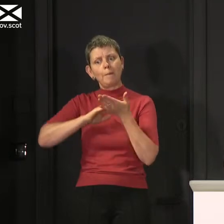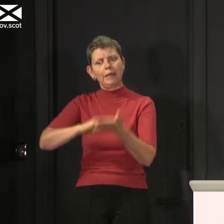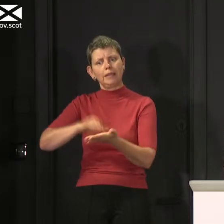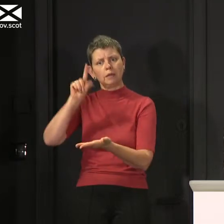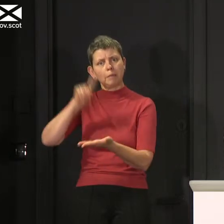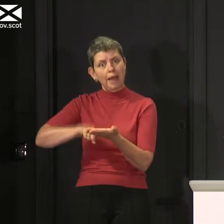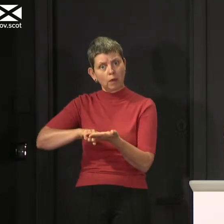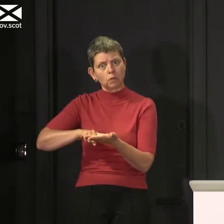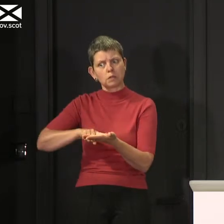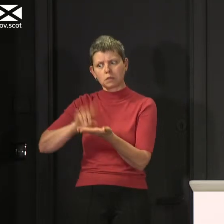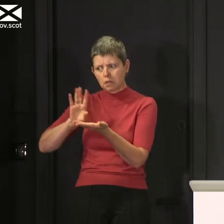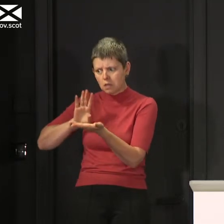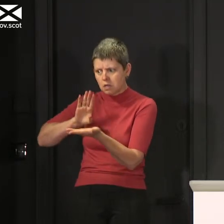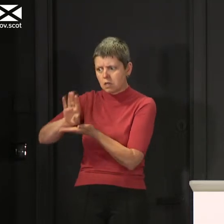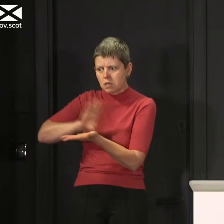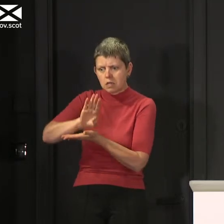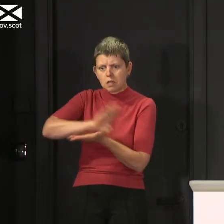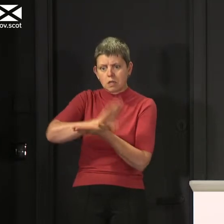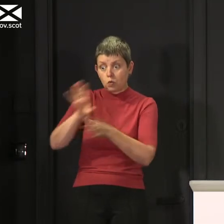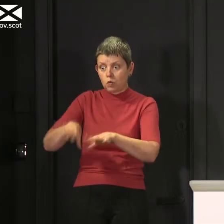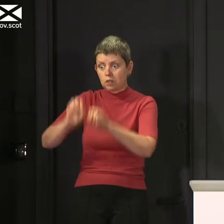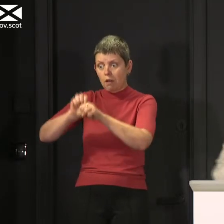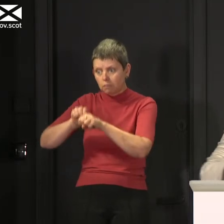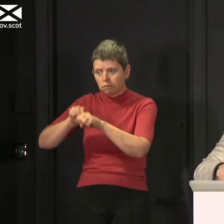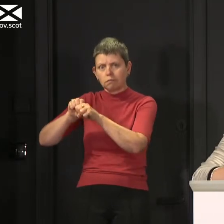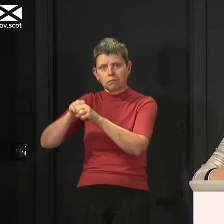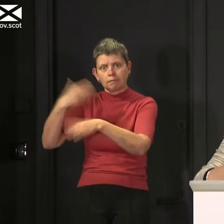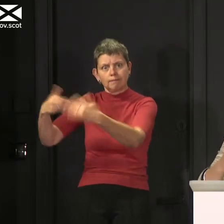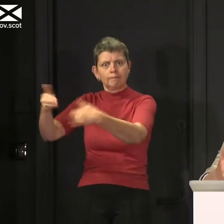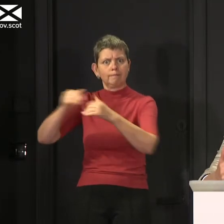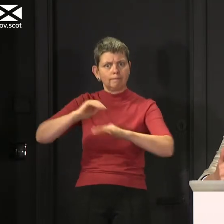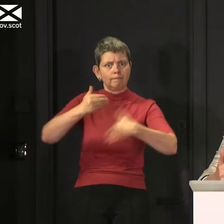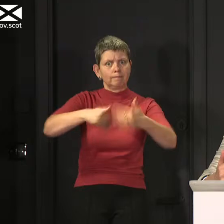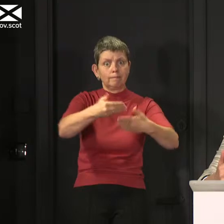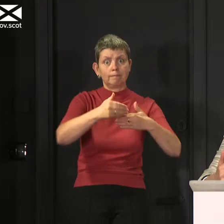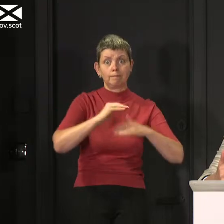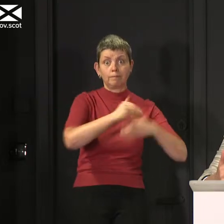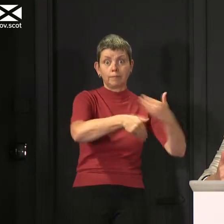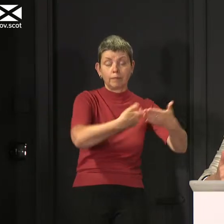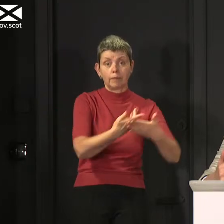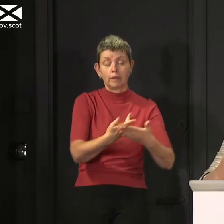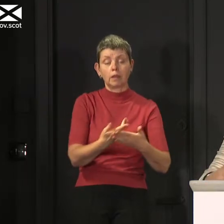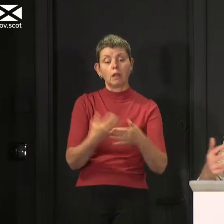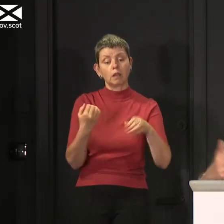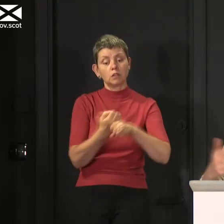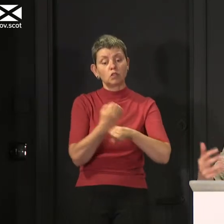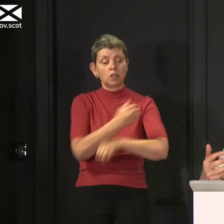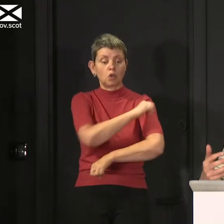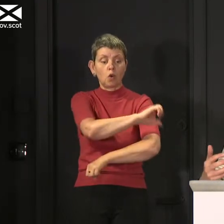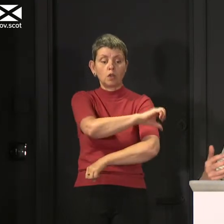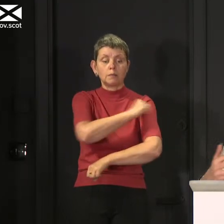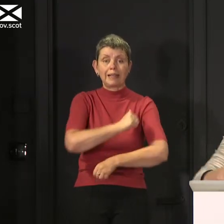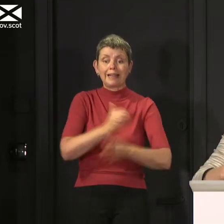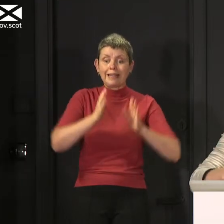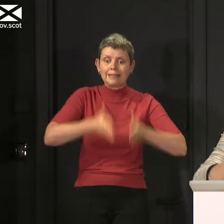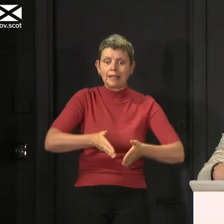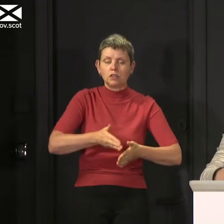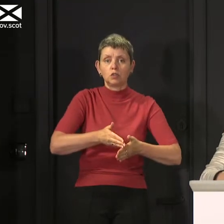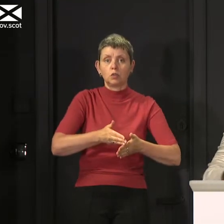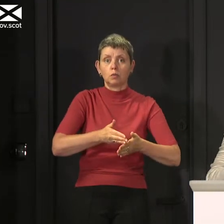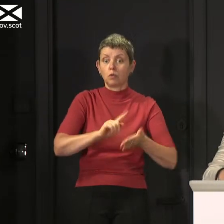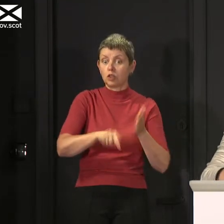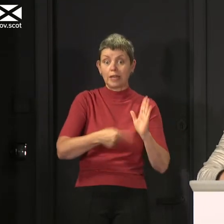capital stimulus programme. Construction on hospital essential projects never paused over